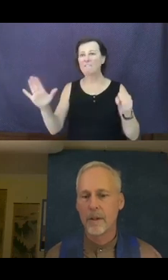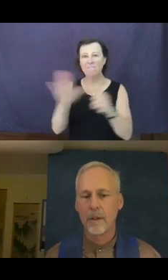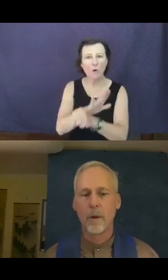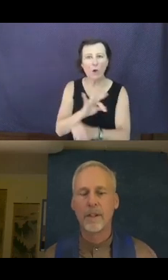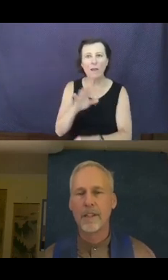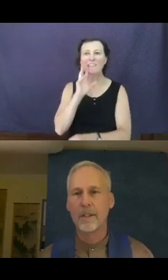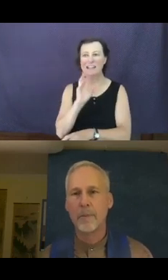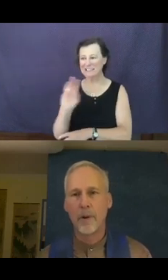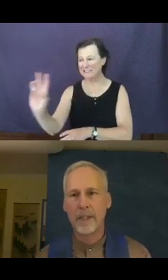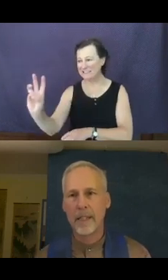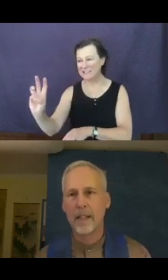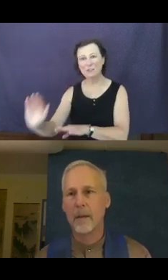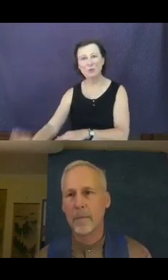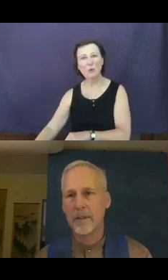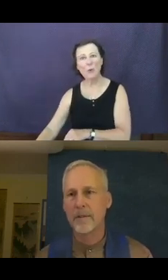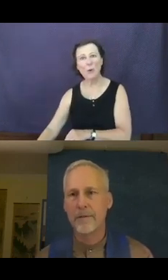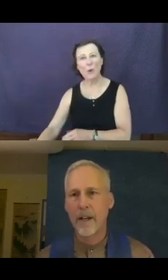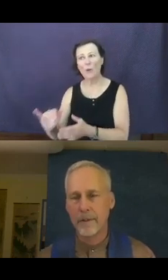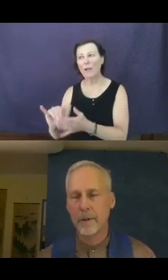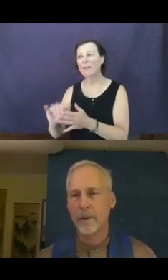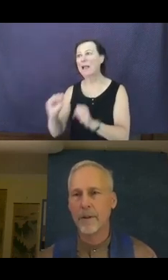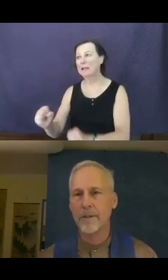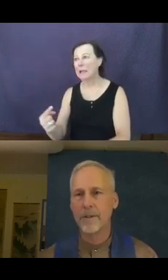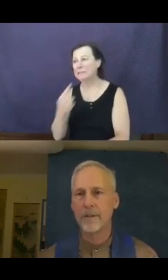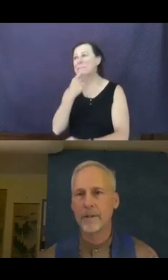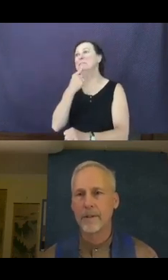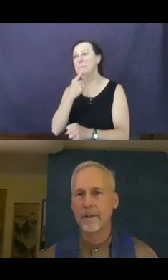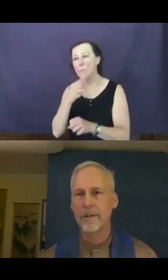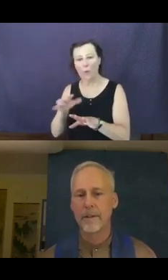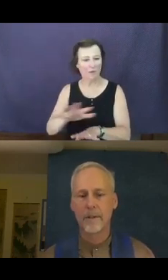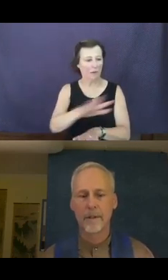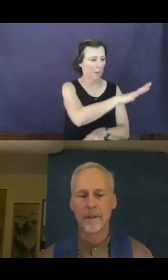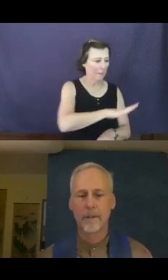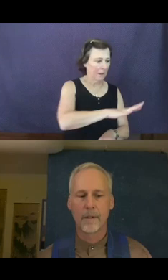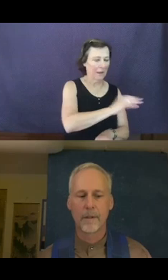who are disappointing a bunch of five-year-olds.